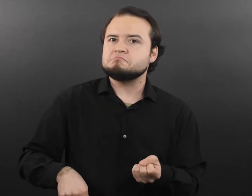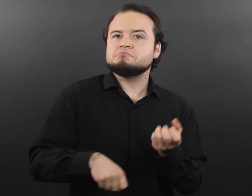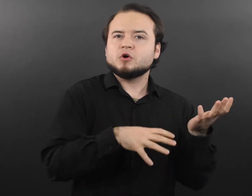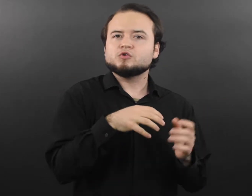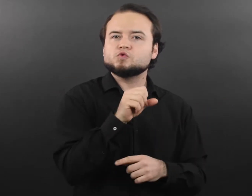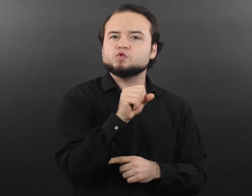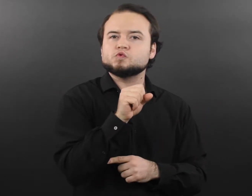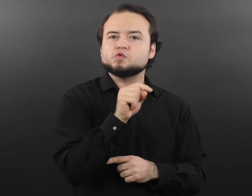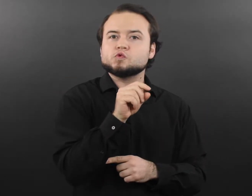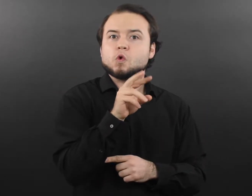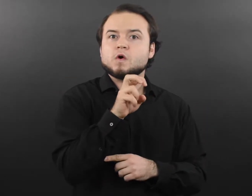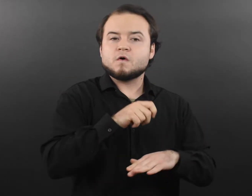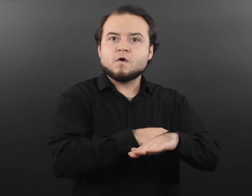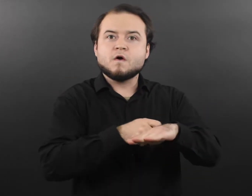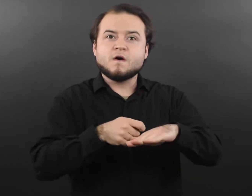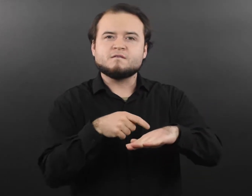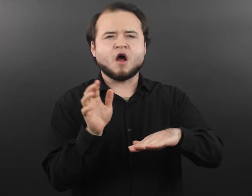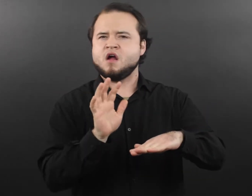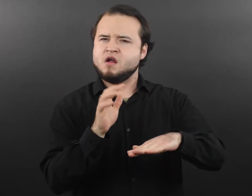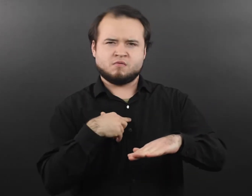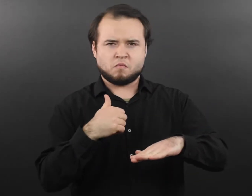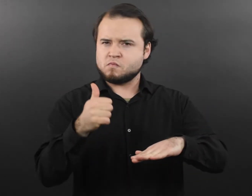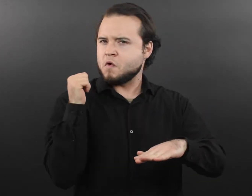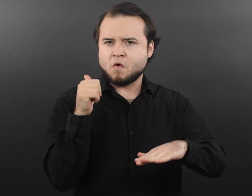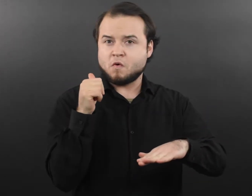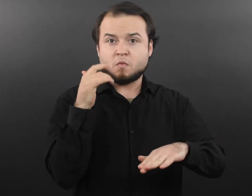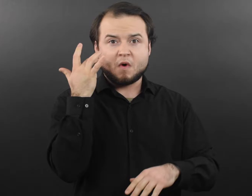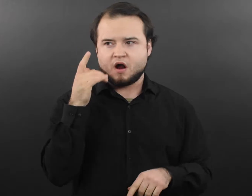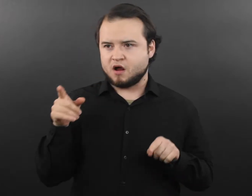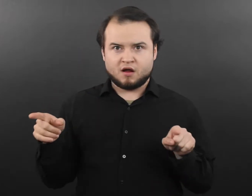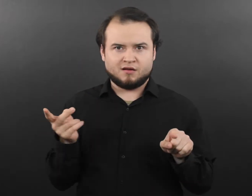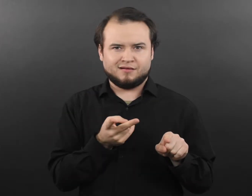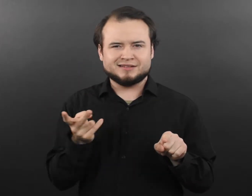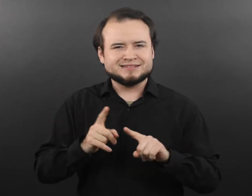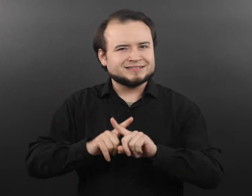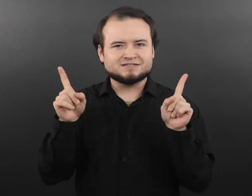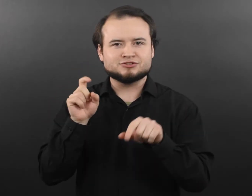but I’m not going to get rid of my stove because they do two different jobs.